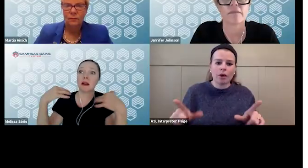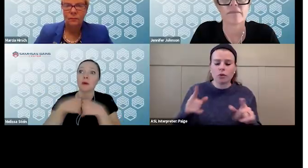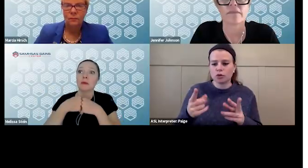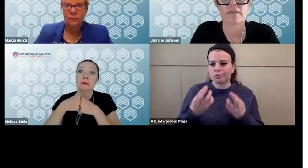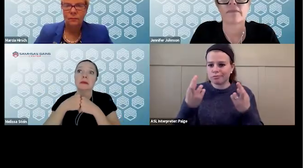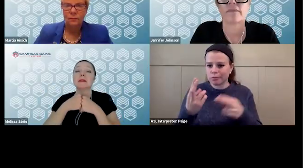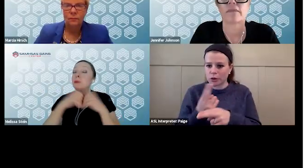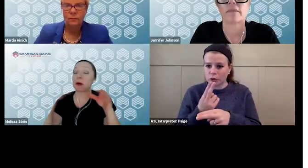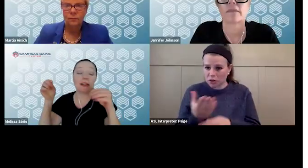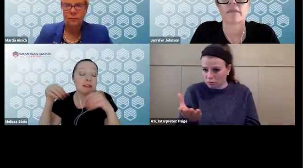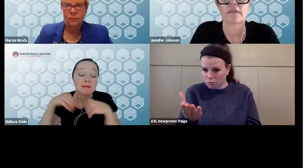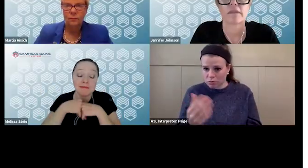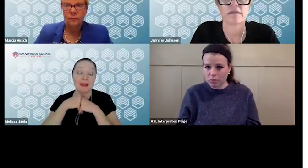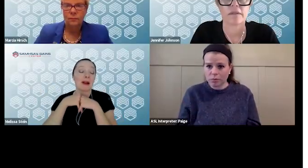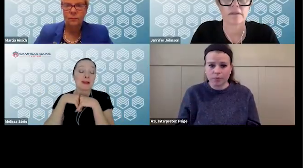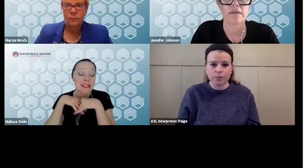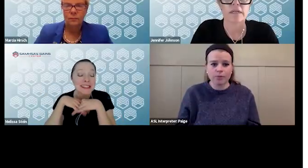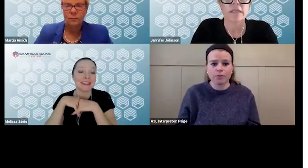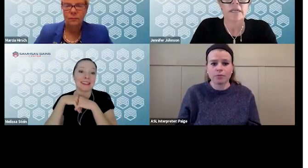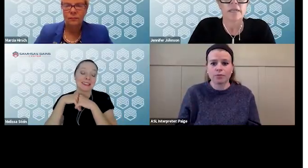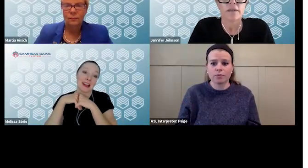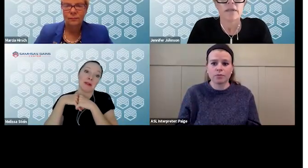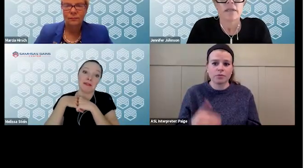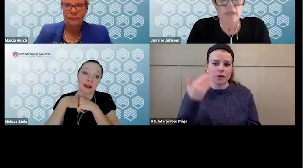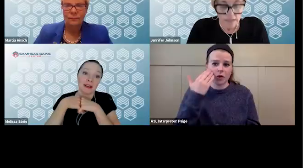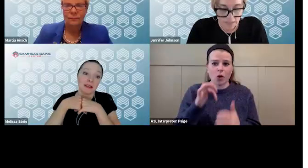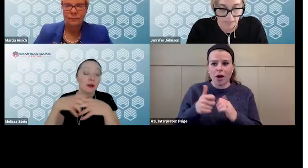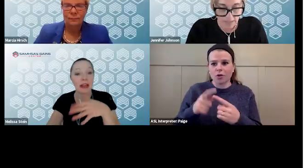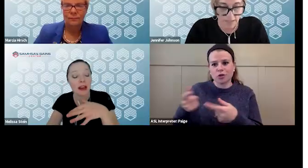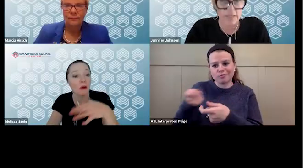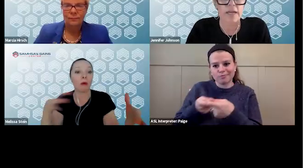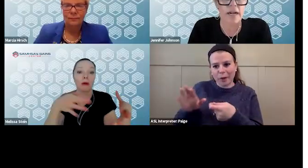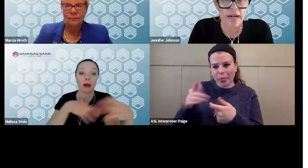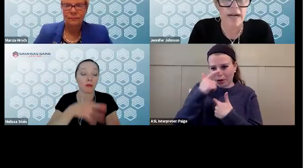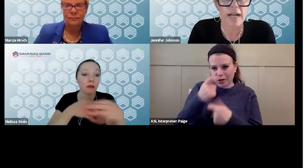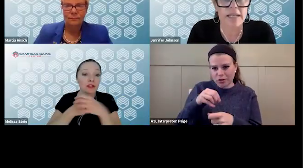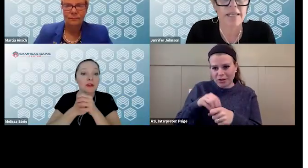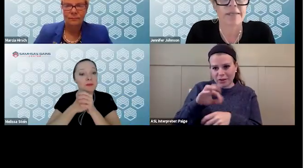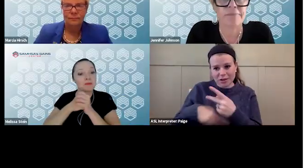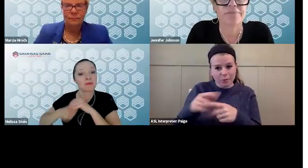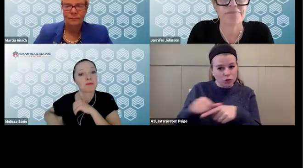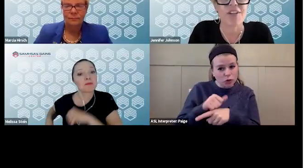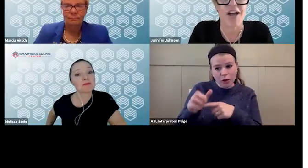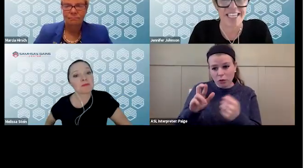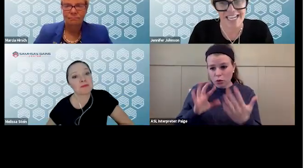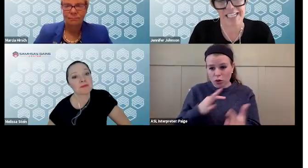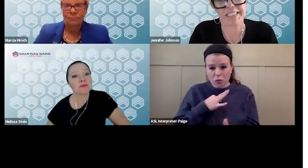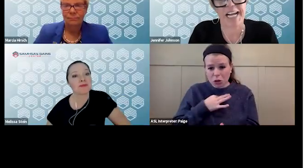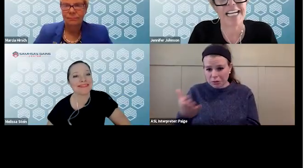you know, sparking their interest in this type of, uh, training or approach? Yes.